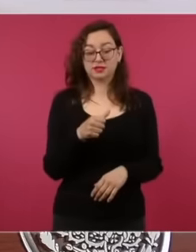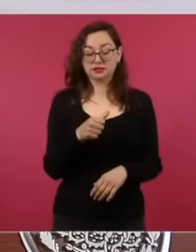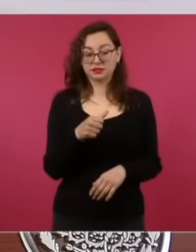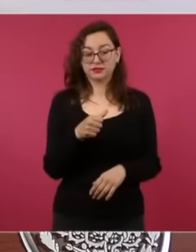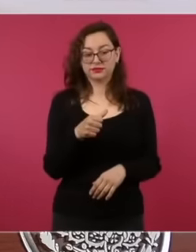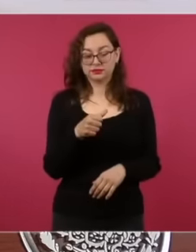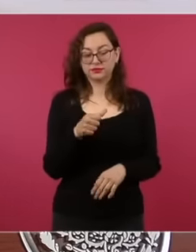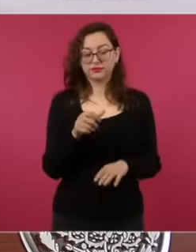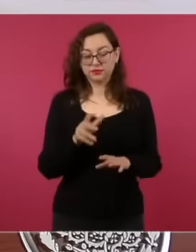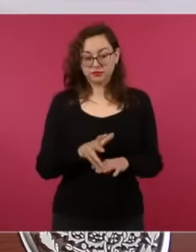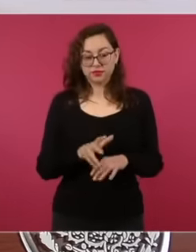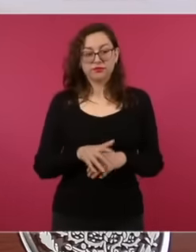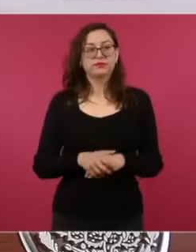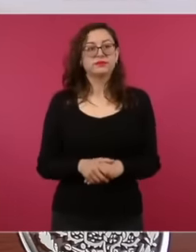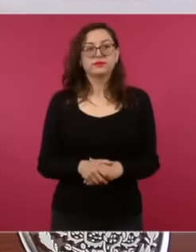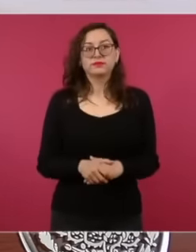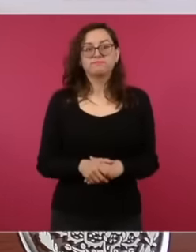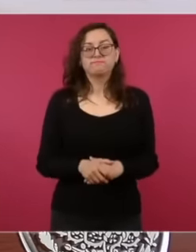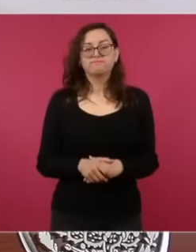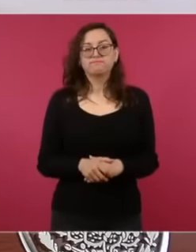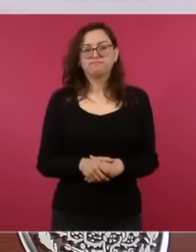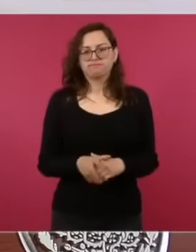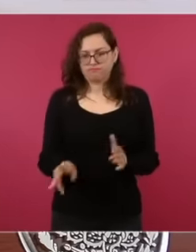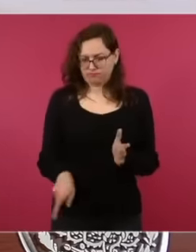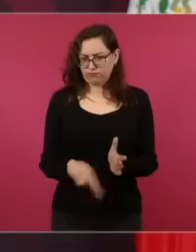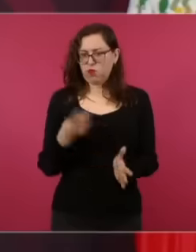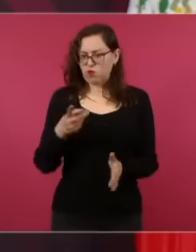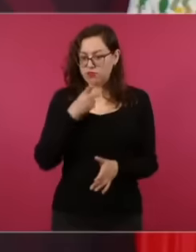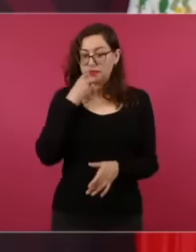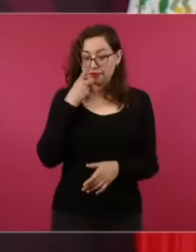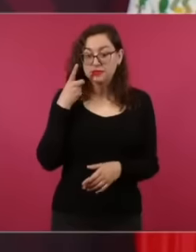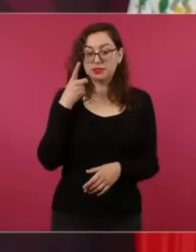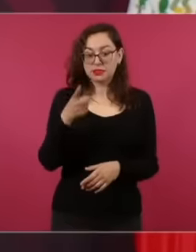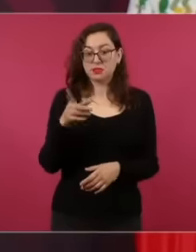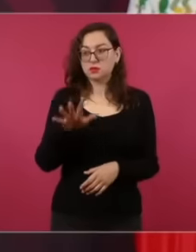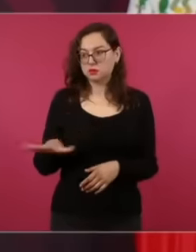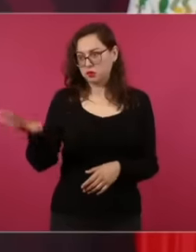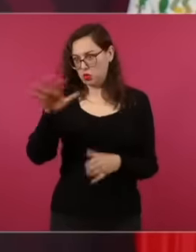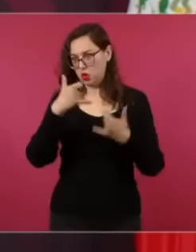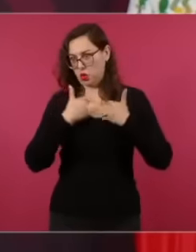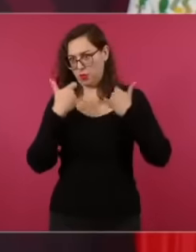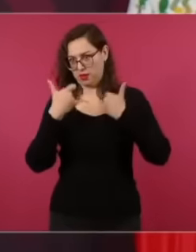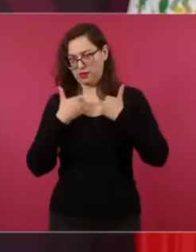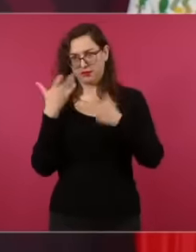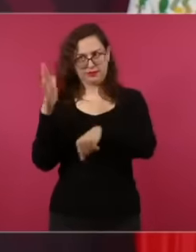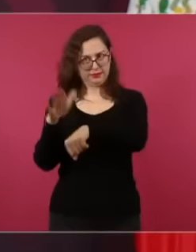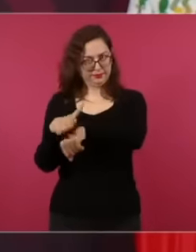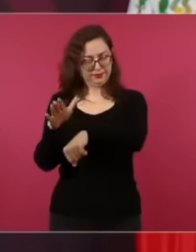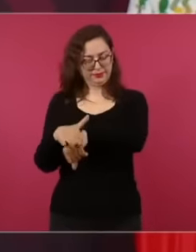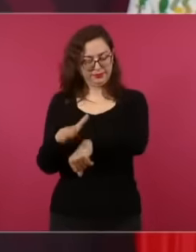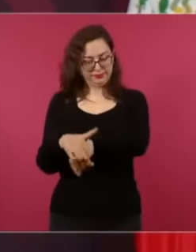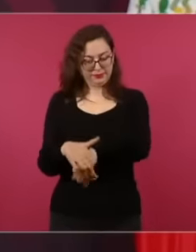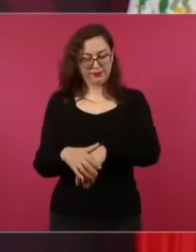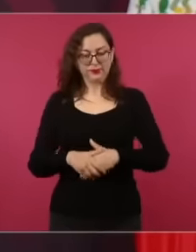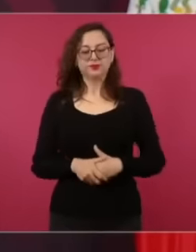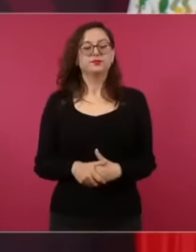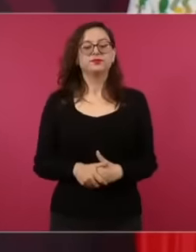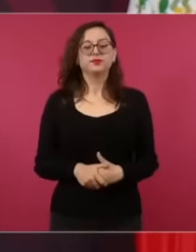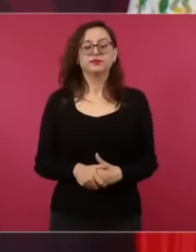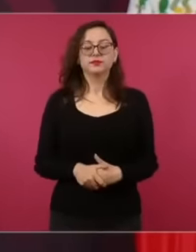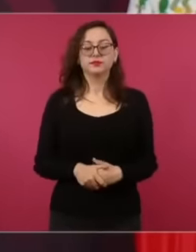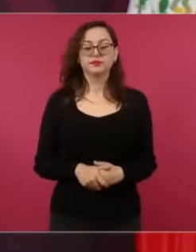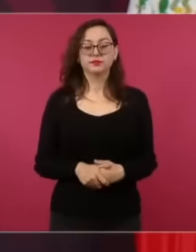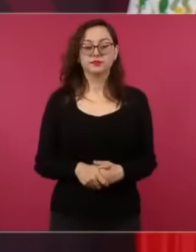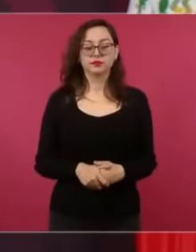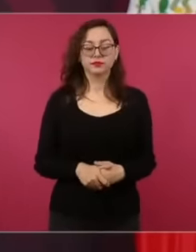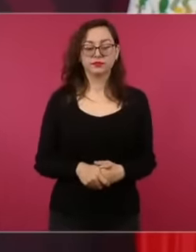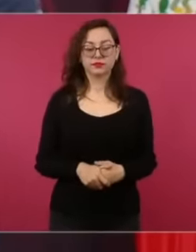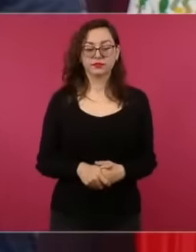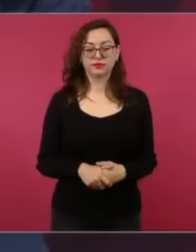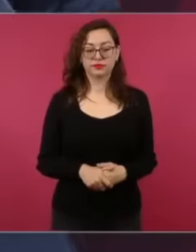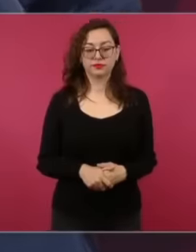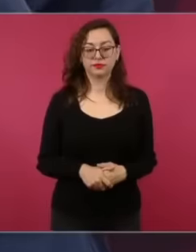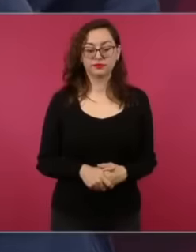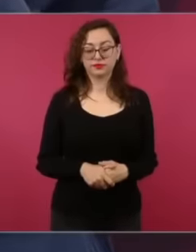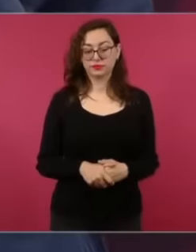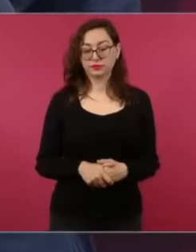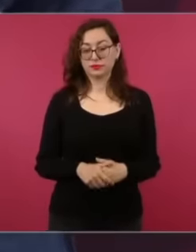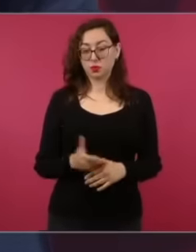bad for We have to repeat it for the young people that before, those of us